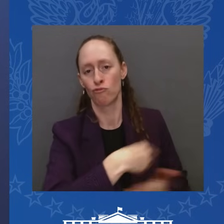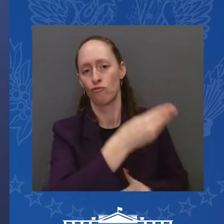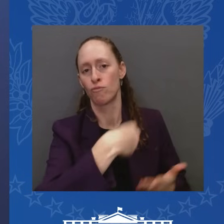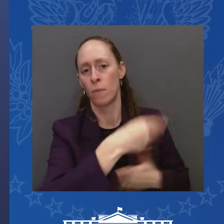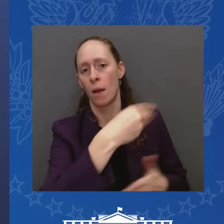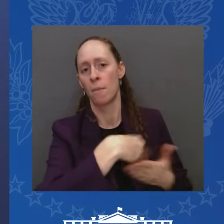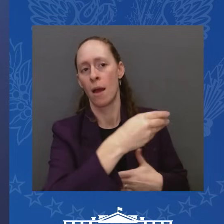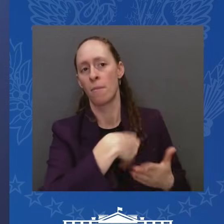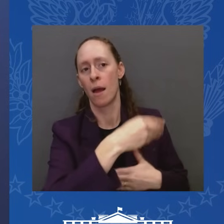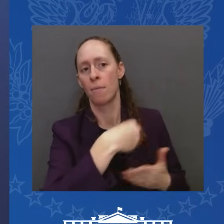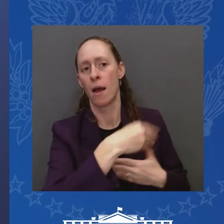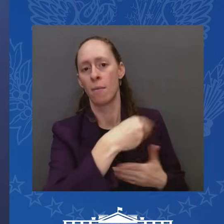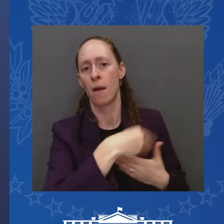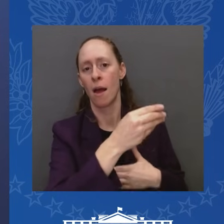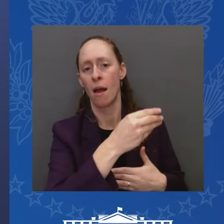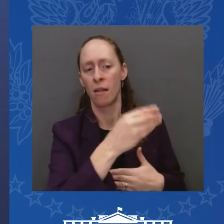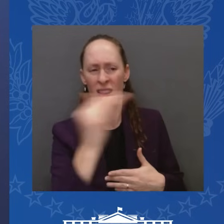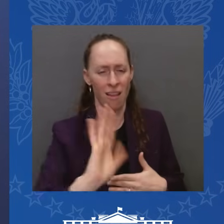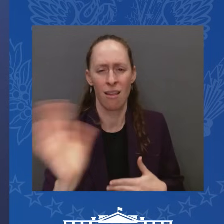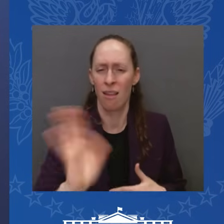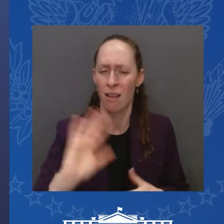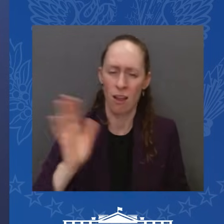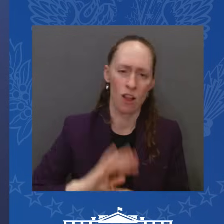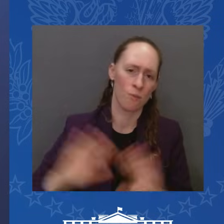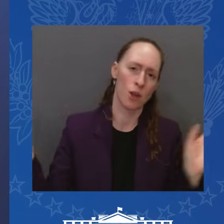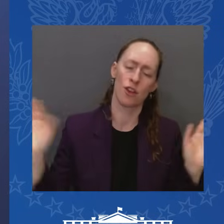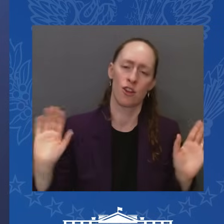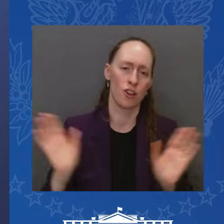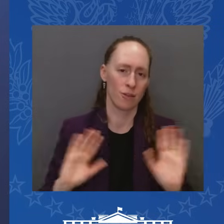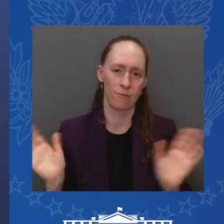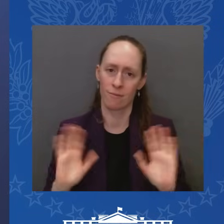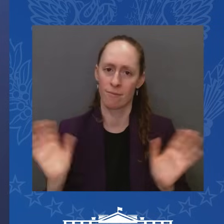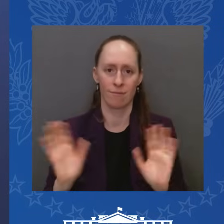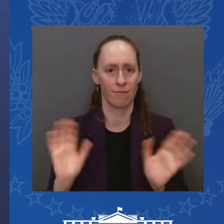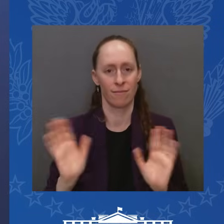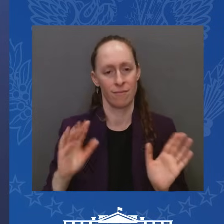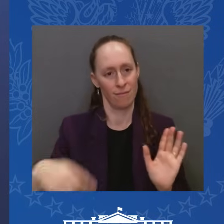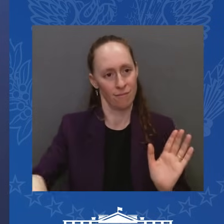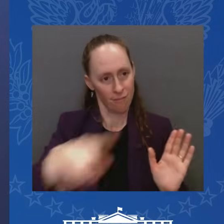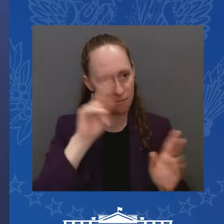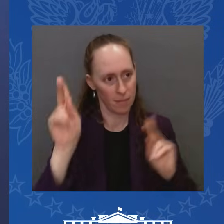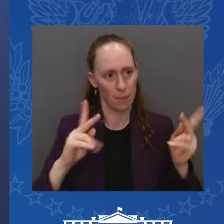And they're part of a long line of transformational investments we've made since I took office. And as a result,